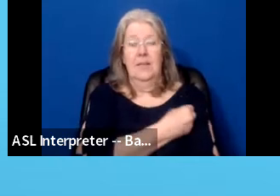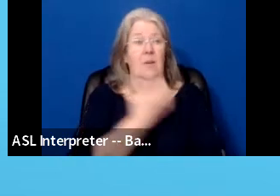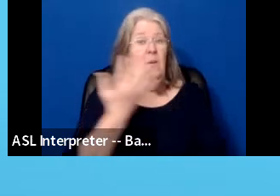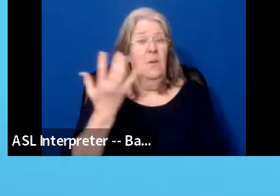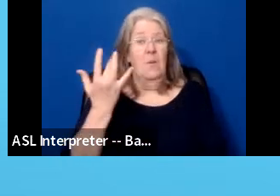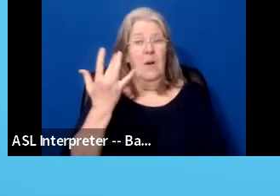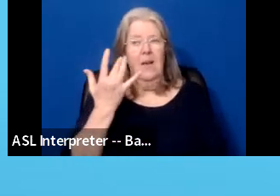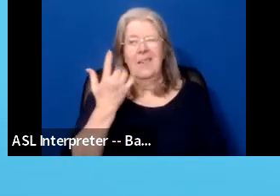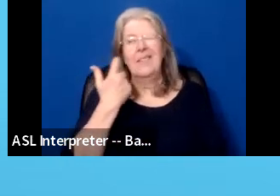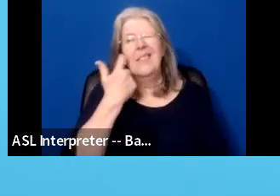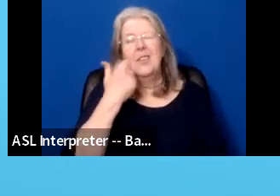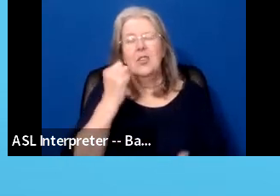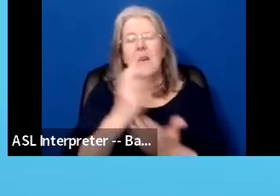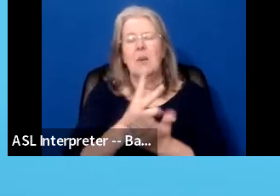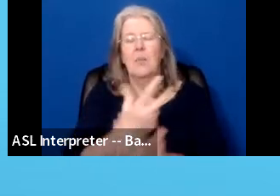some time for them to catch up.